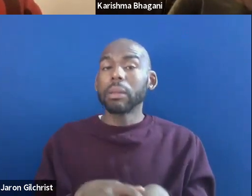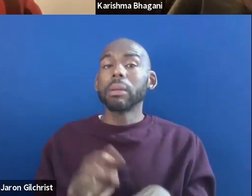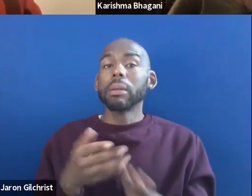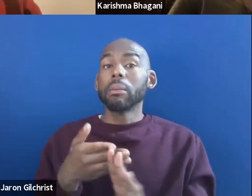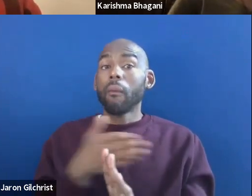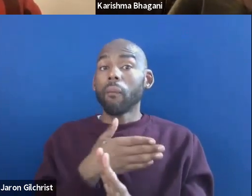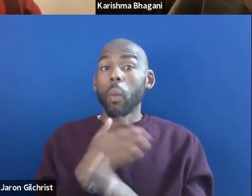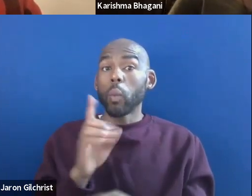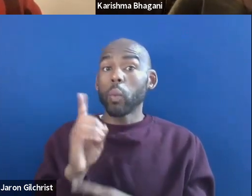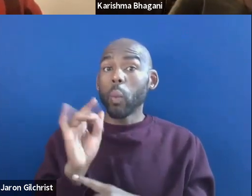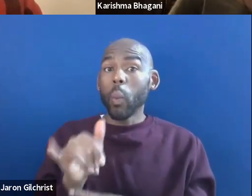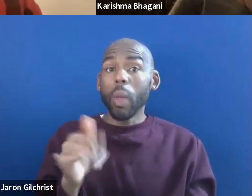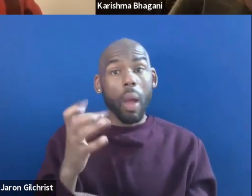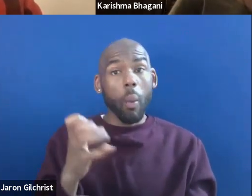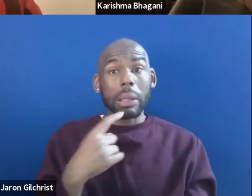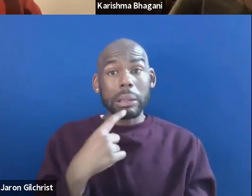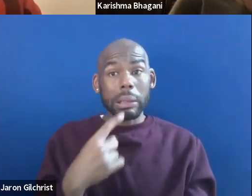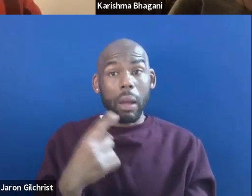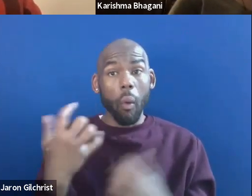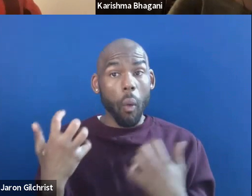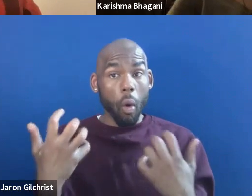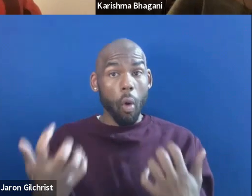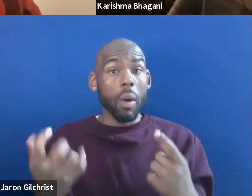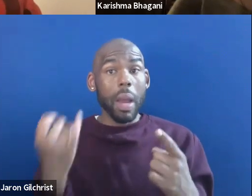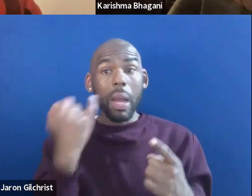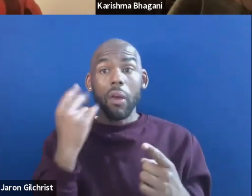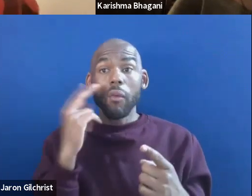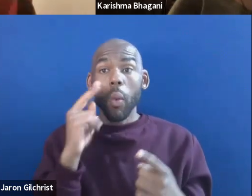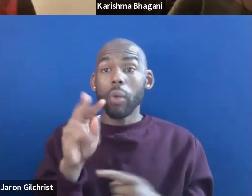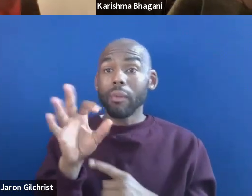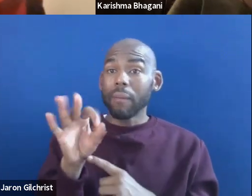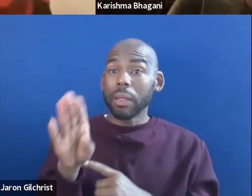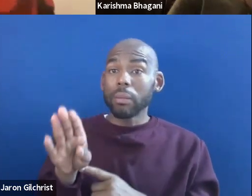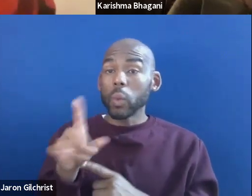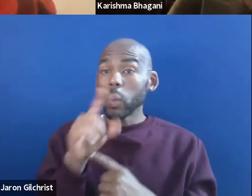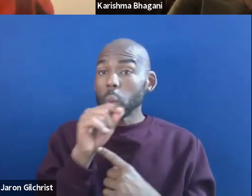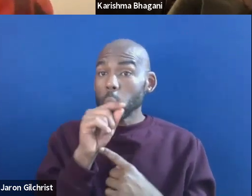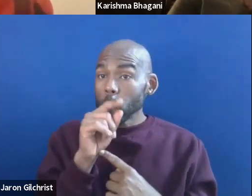I just also want to say that to our audience members if you're tuned in on Facebook or Twitter or the HowlRound Platform